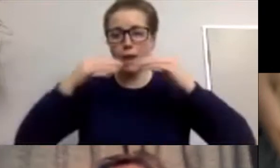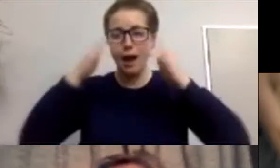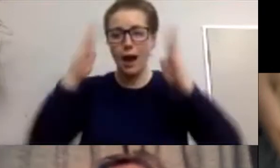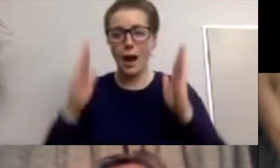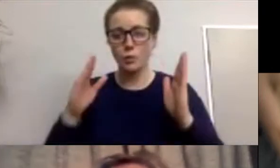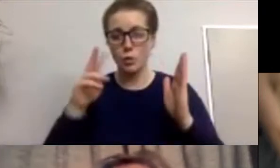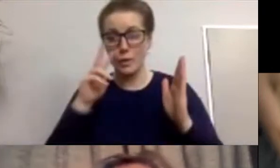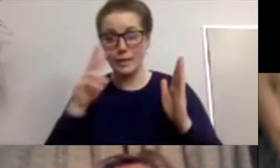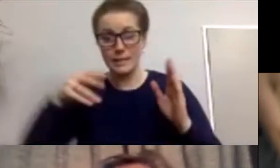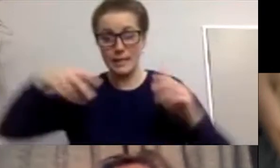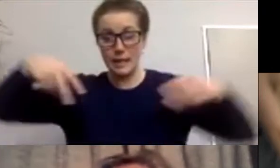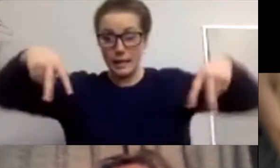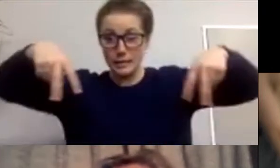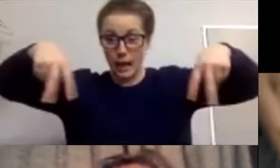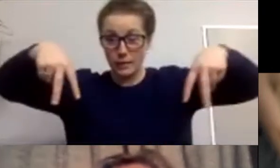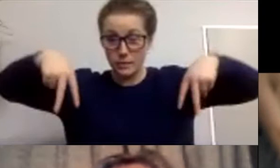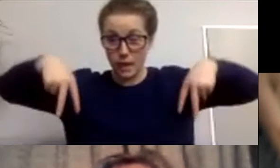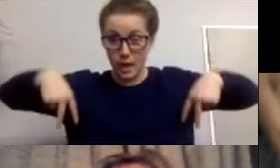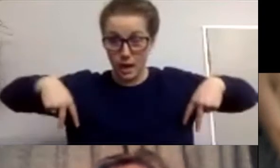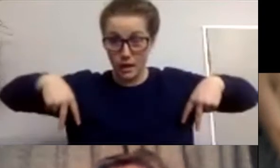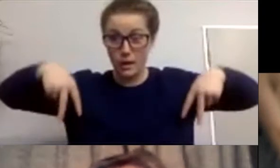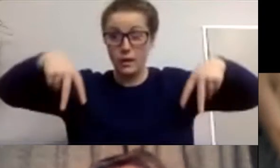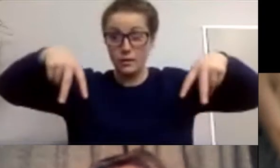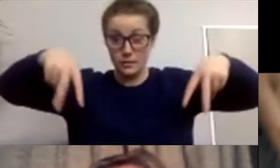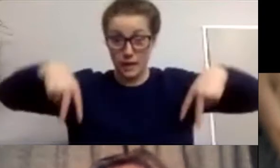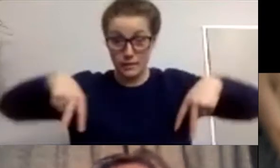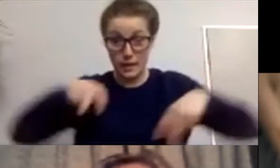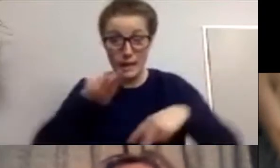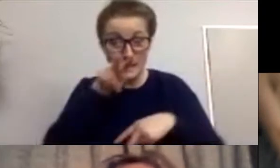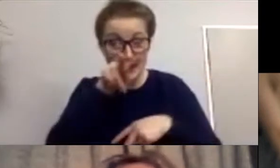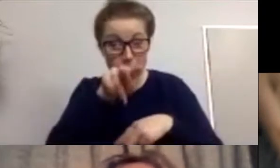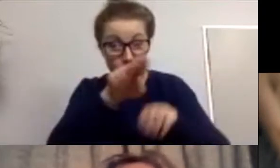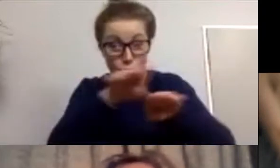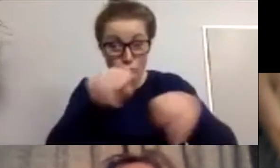at the bar doing their company class, then you can have some children, visually